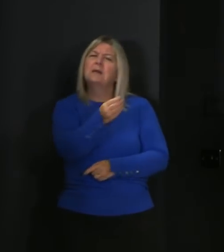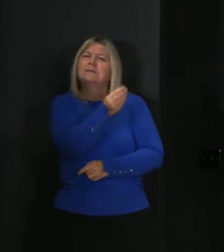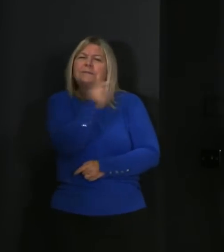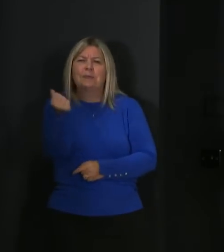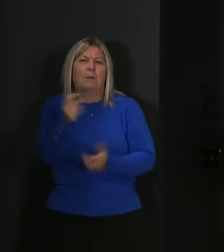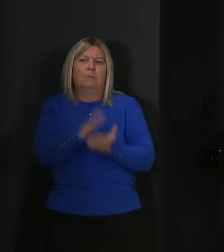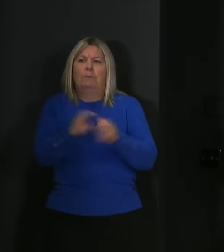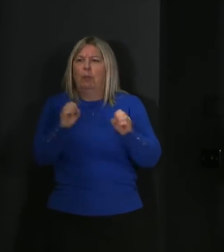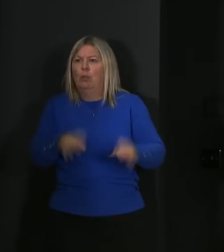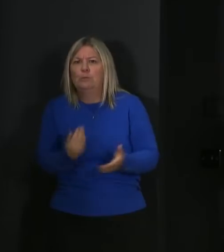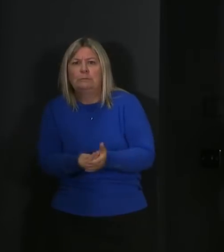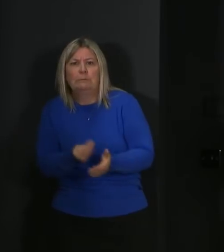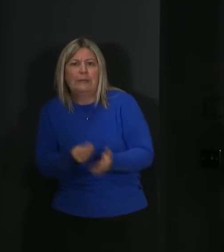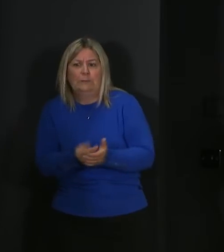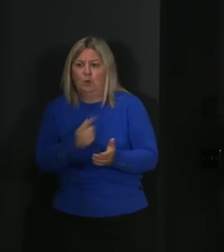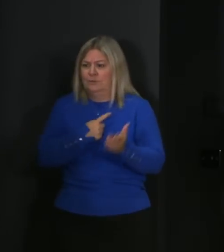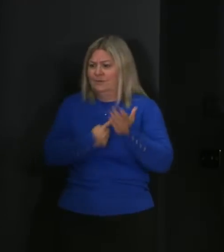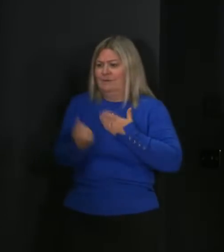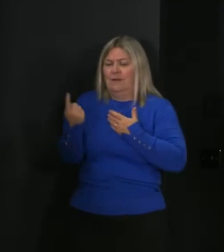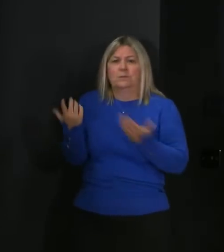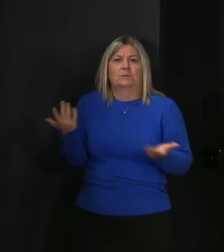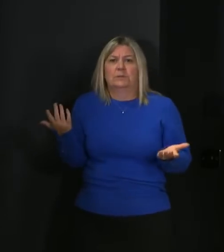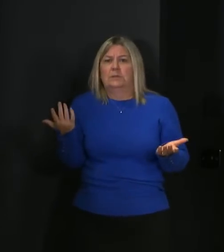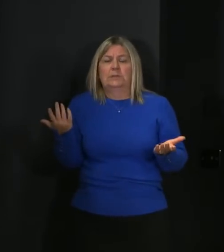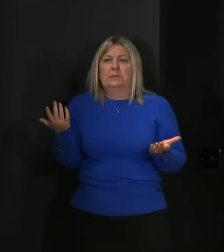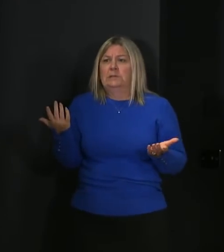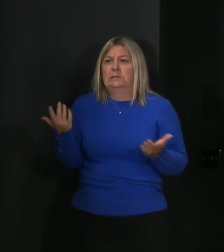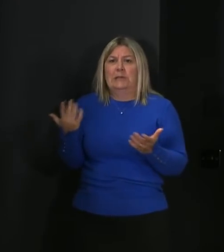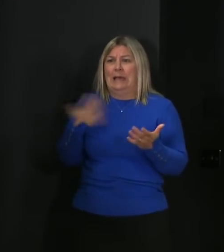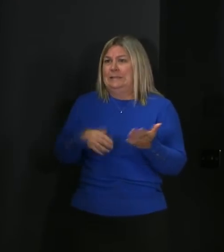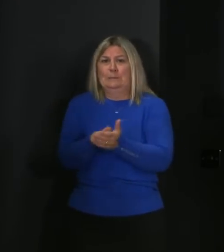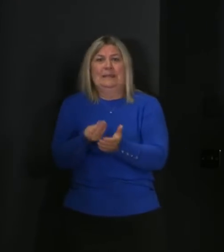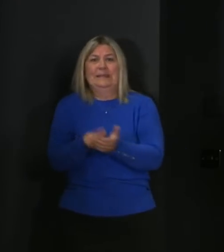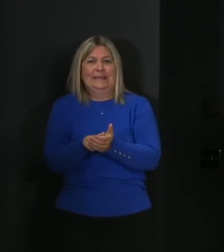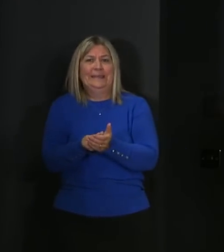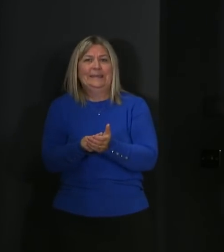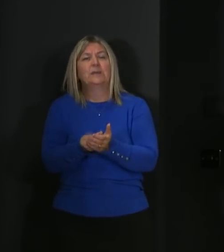to self-isolate. So it will be targeted at people who are in receipt of universal credit